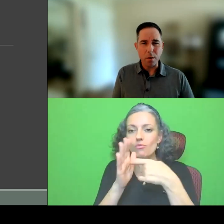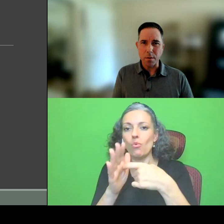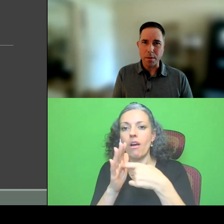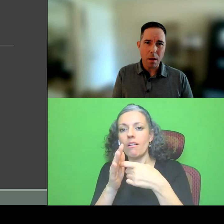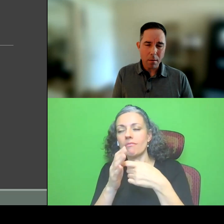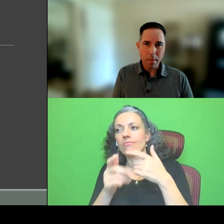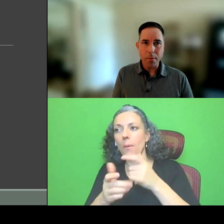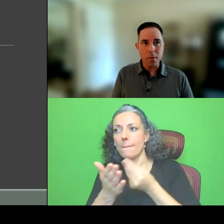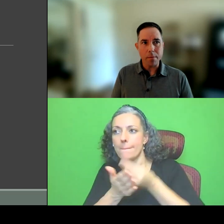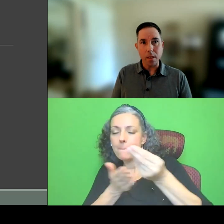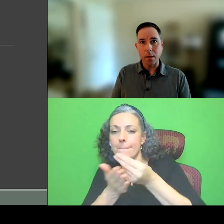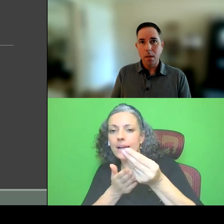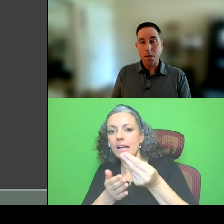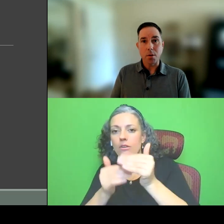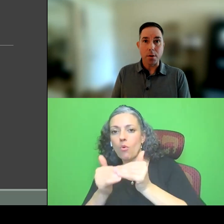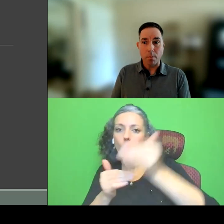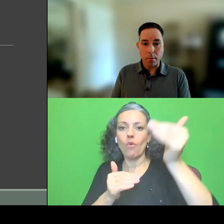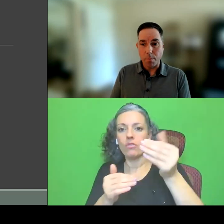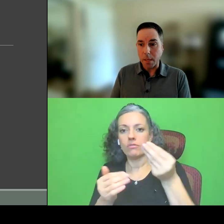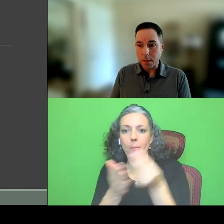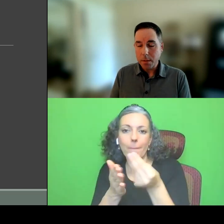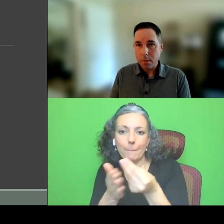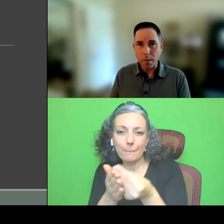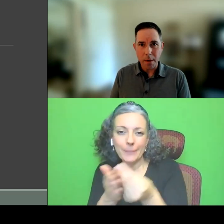or for a certain dollar amount that you have to get a certain amount of bids.